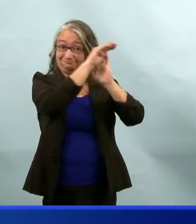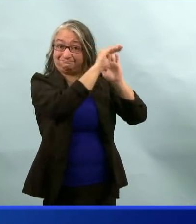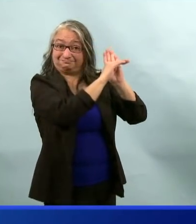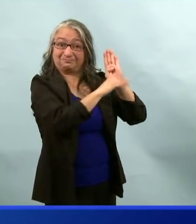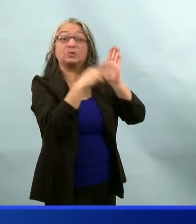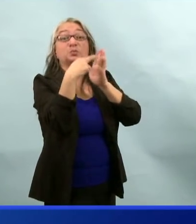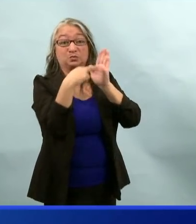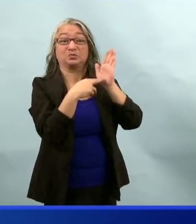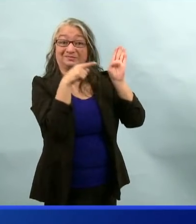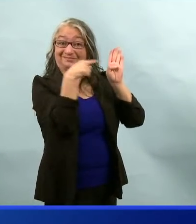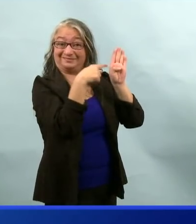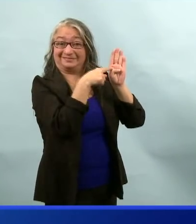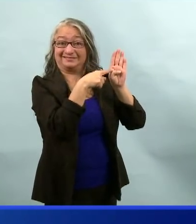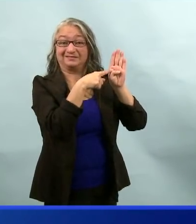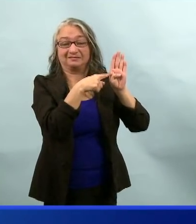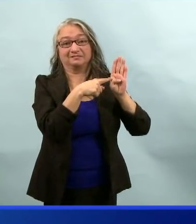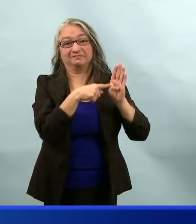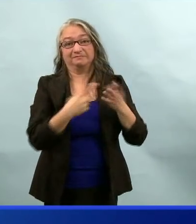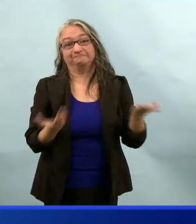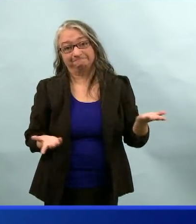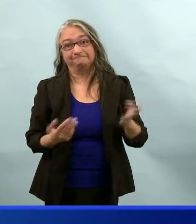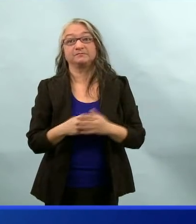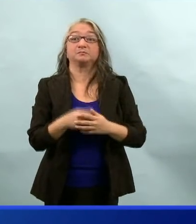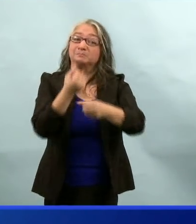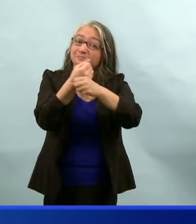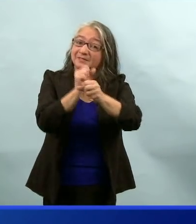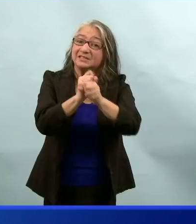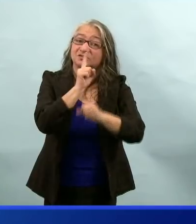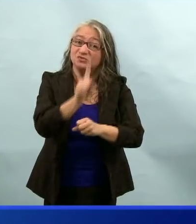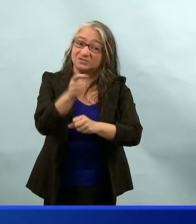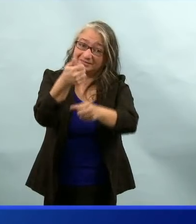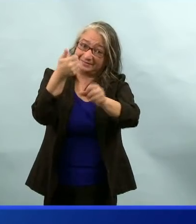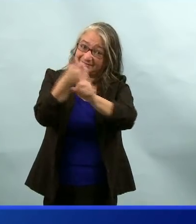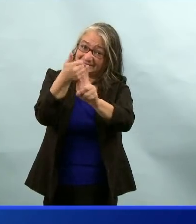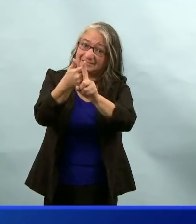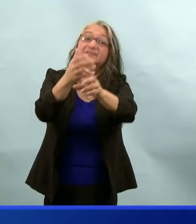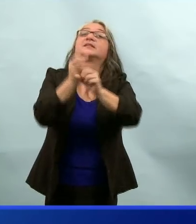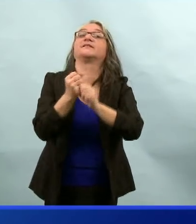you know you should get the vaccine you could partake in interactions with those individuals